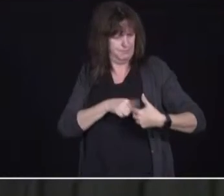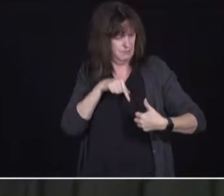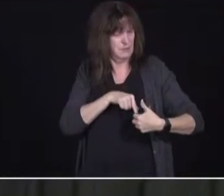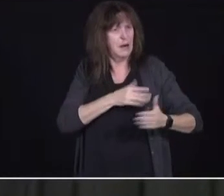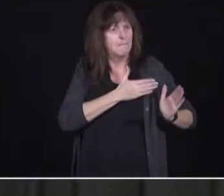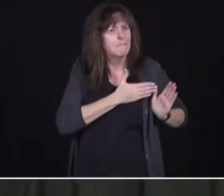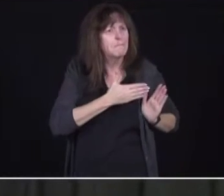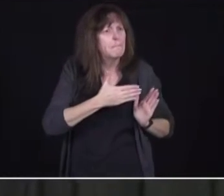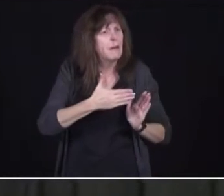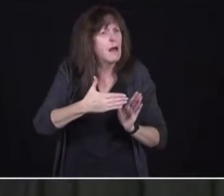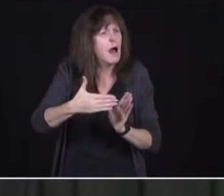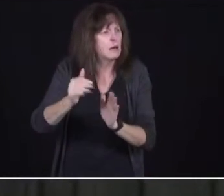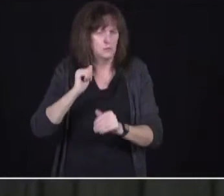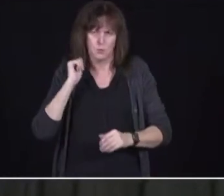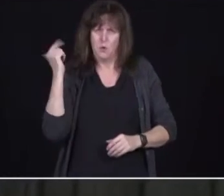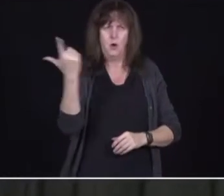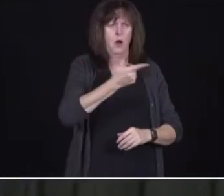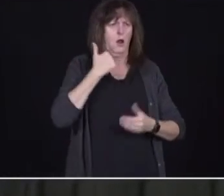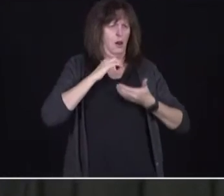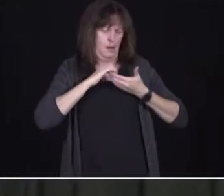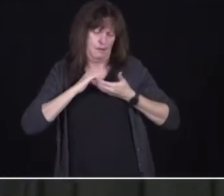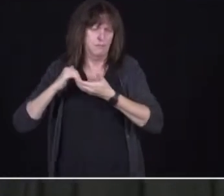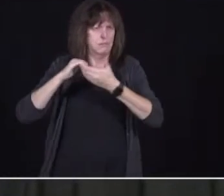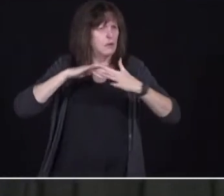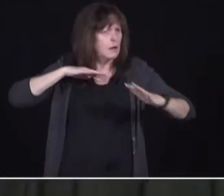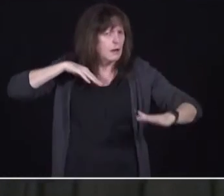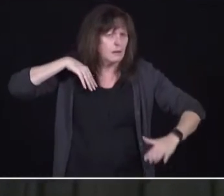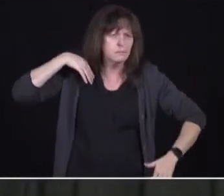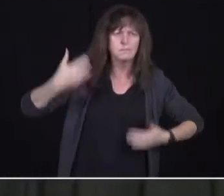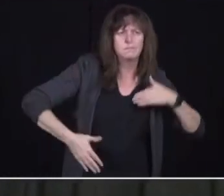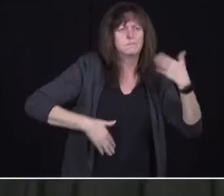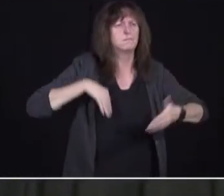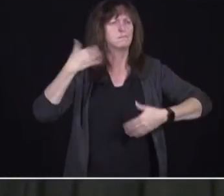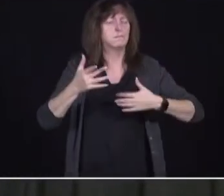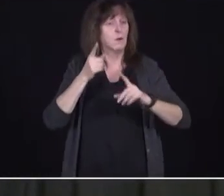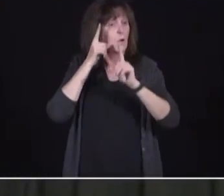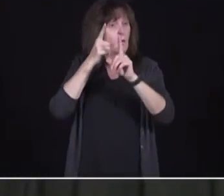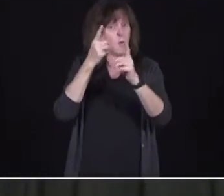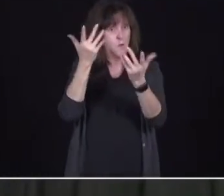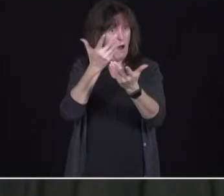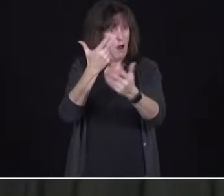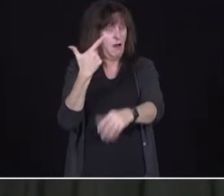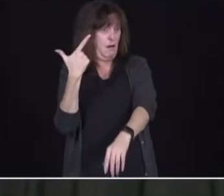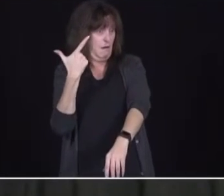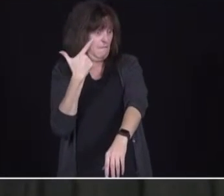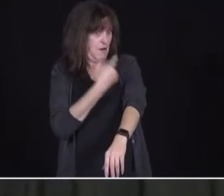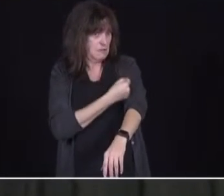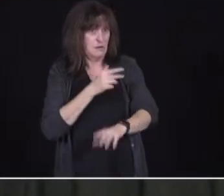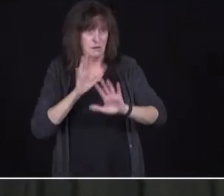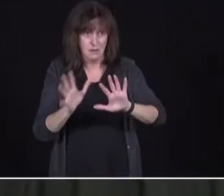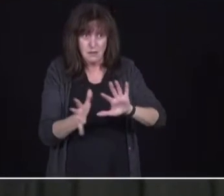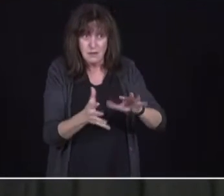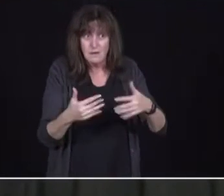And they are work as fast as they possibly can, both to carry out the missions they now have and to